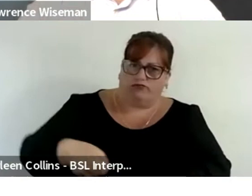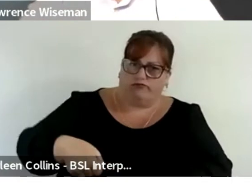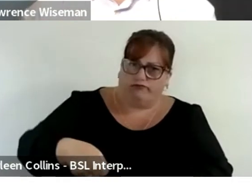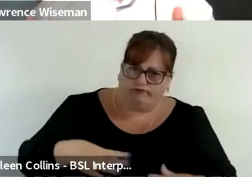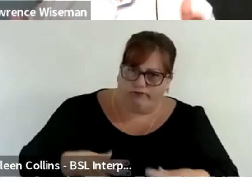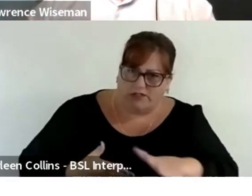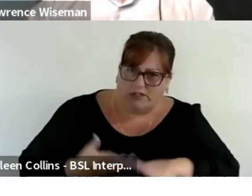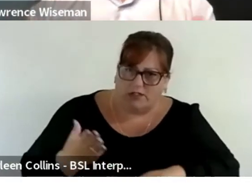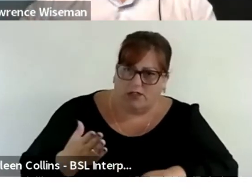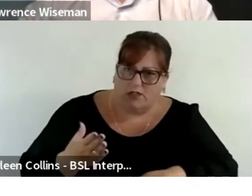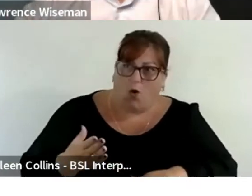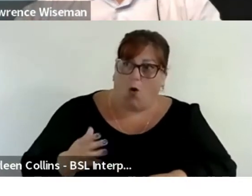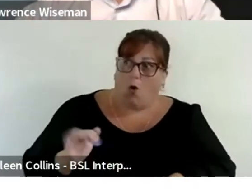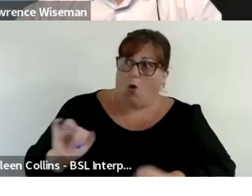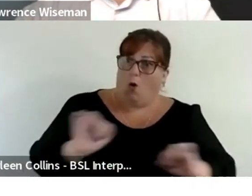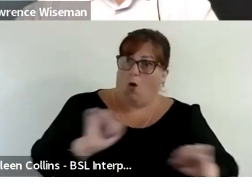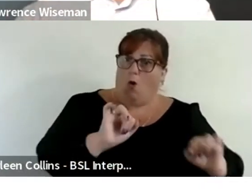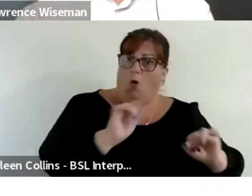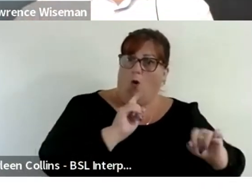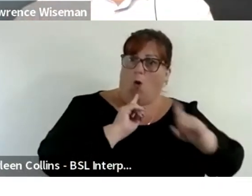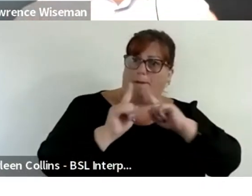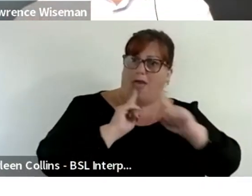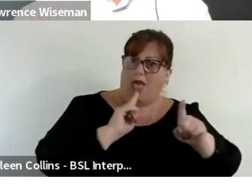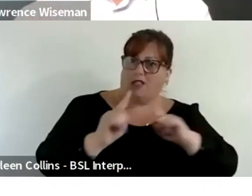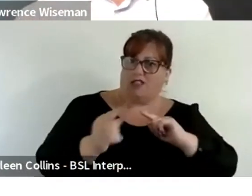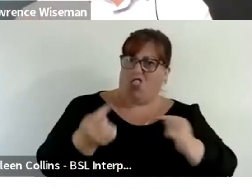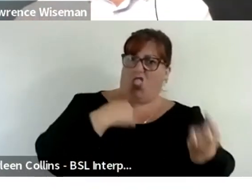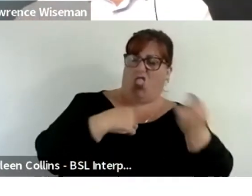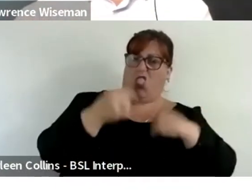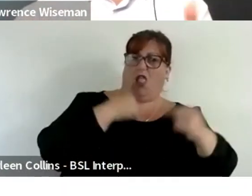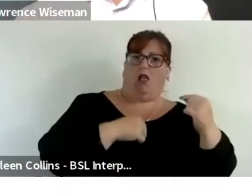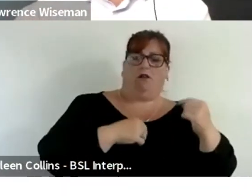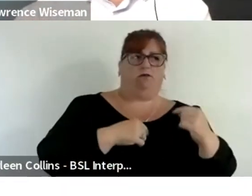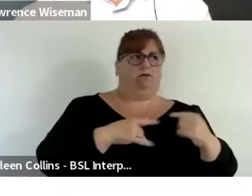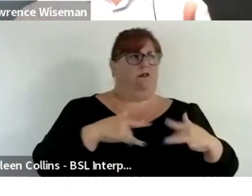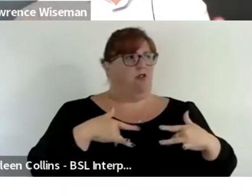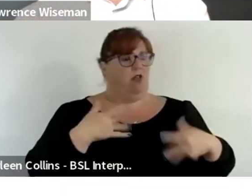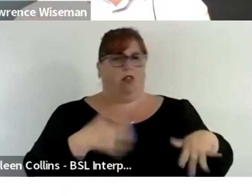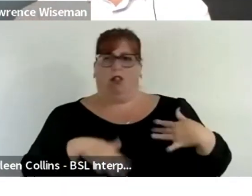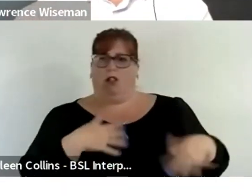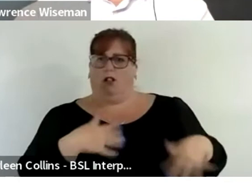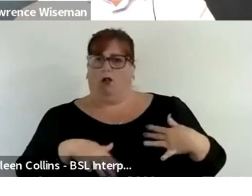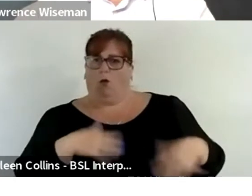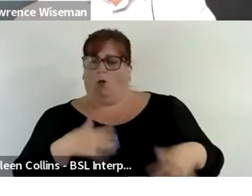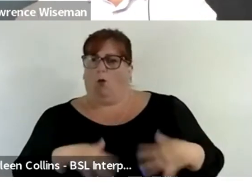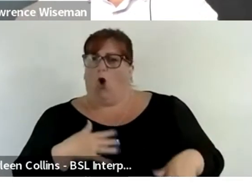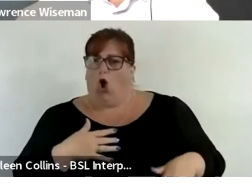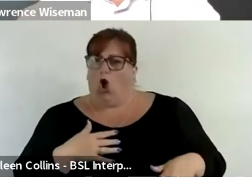The difference, working the at PwC, one of the key adjustments is my hours and being able to manage those.